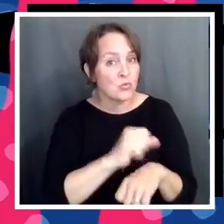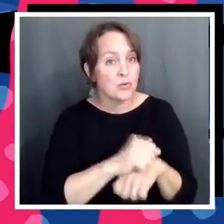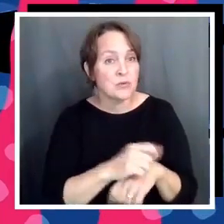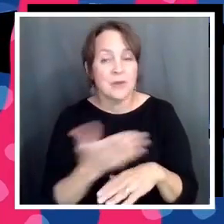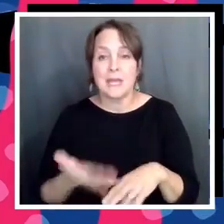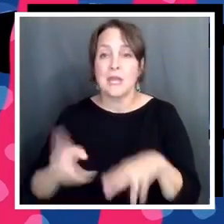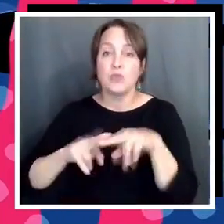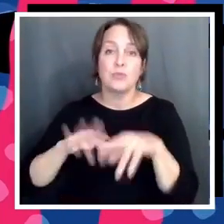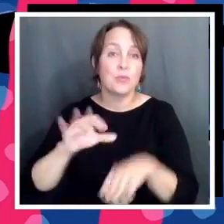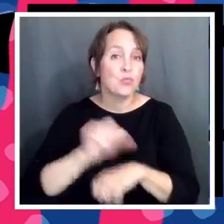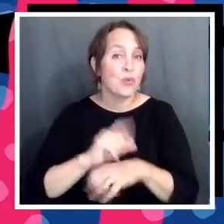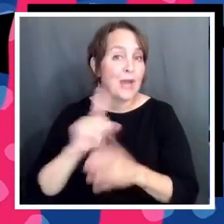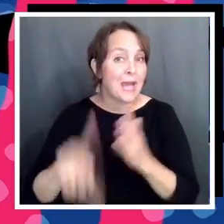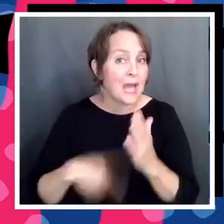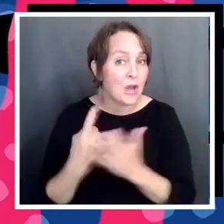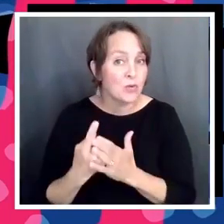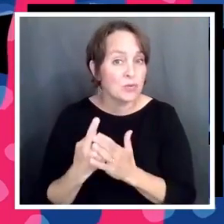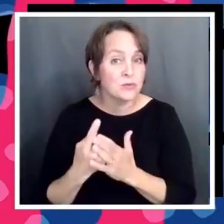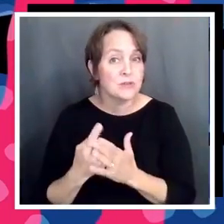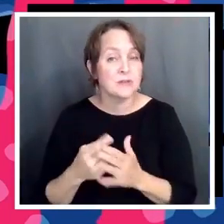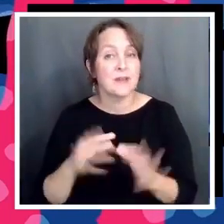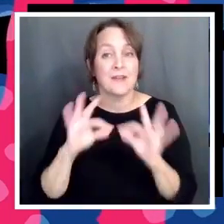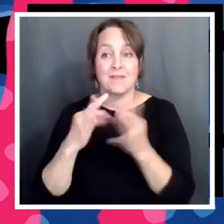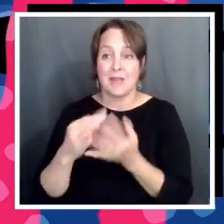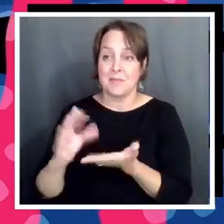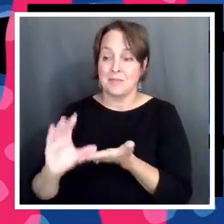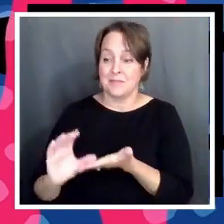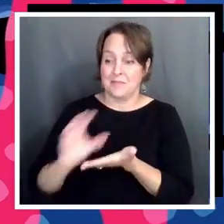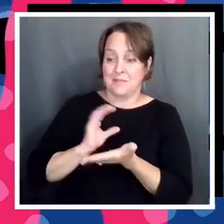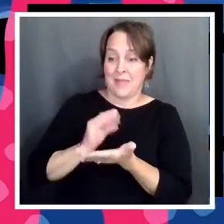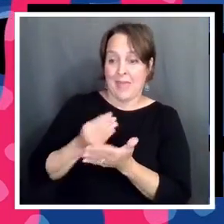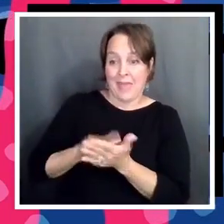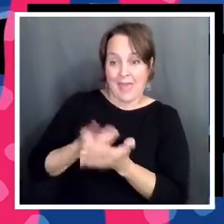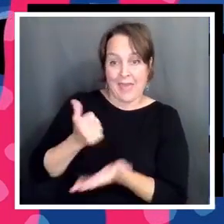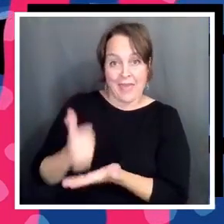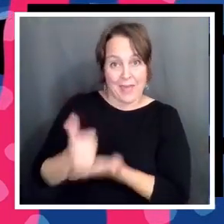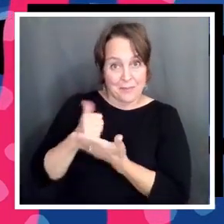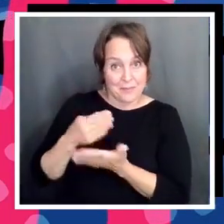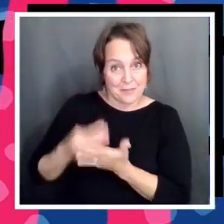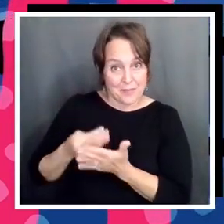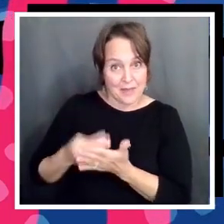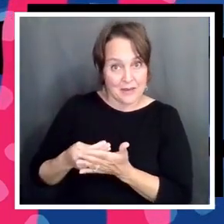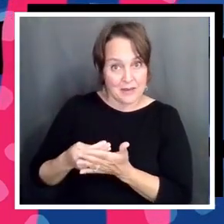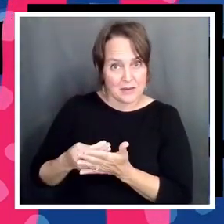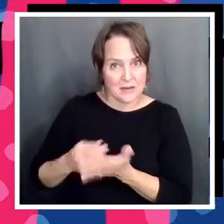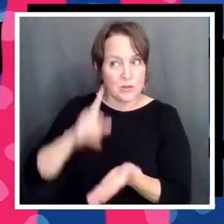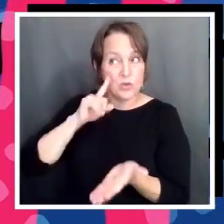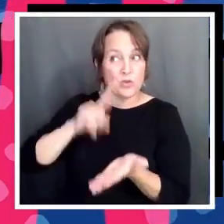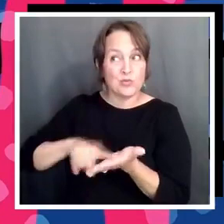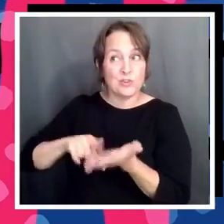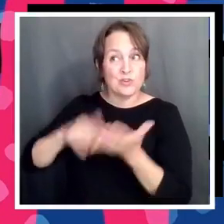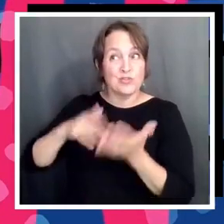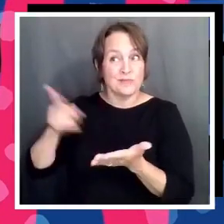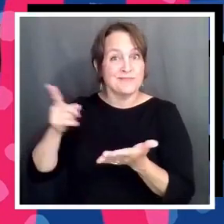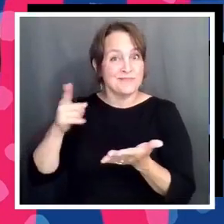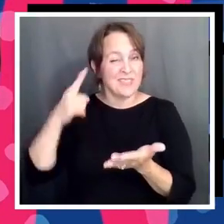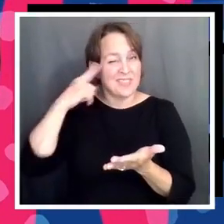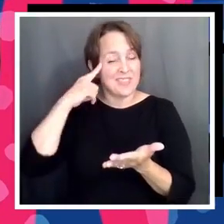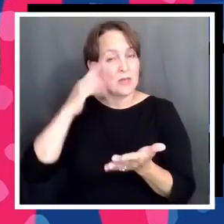EVERY MONTH WILL GO A LONG WAY.